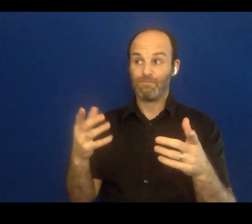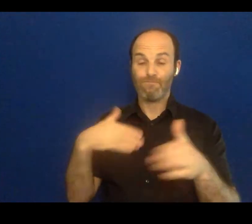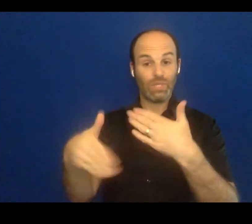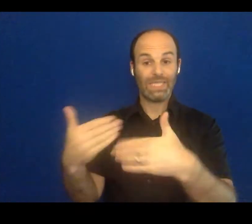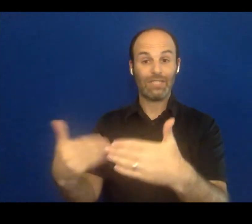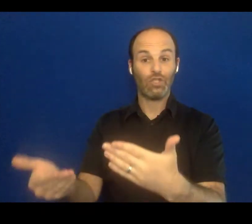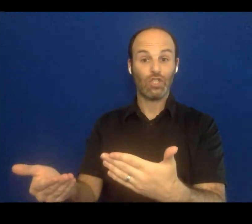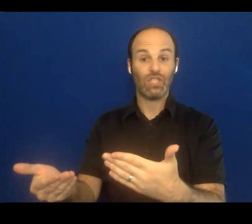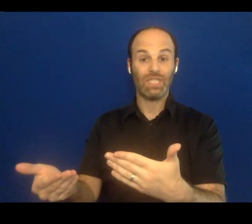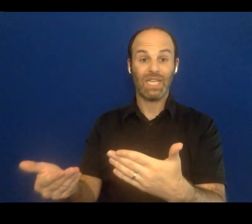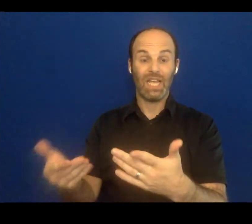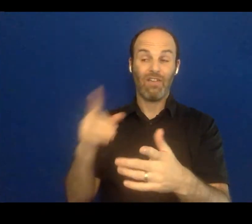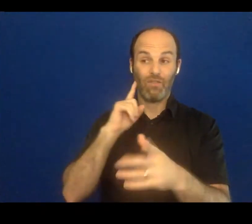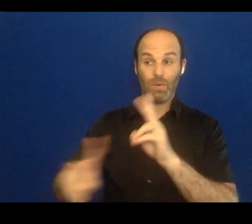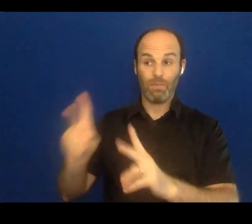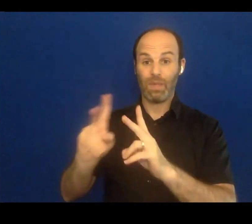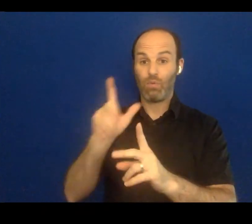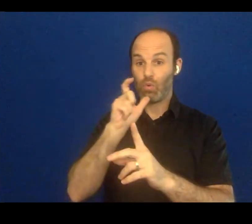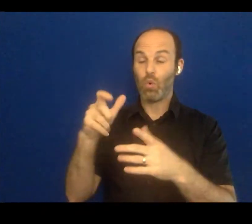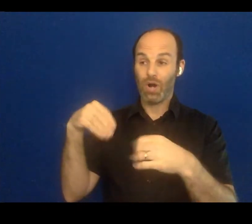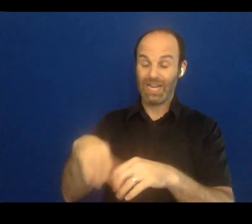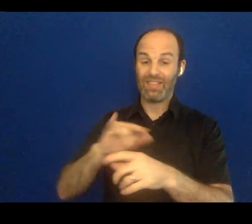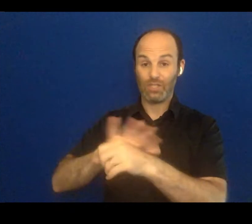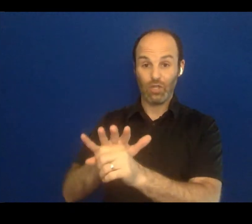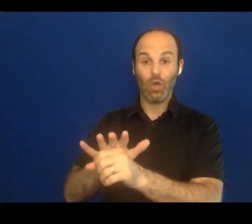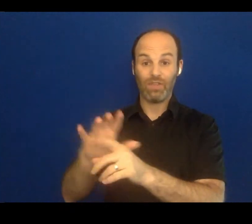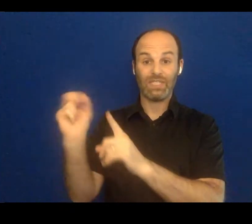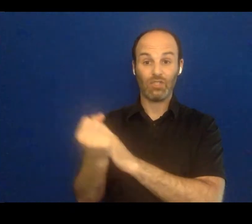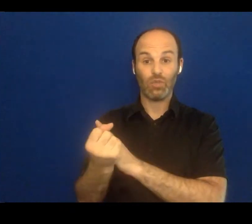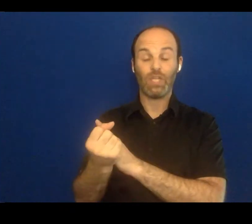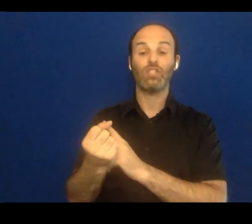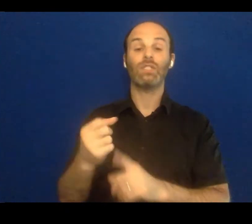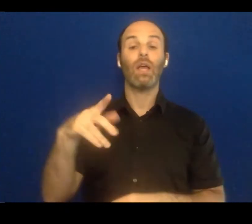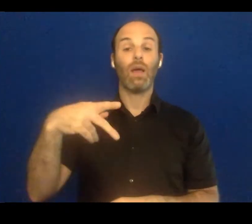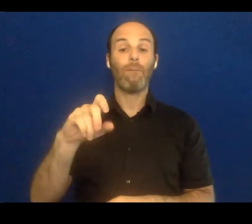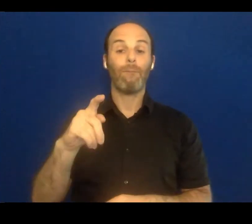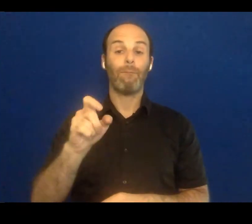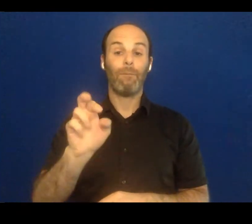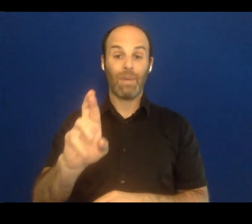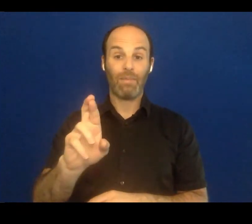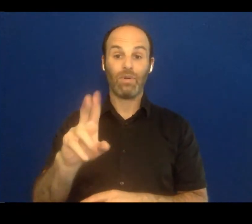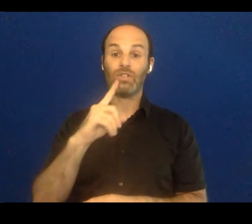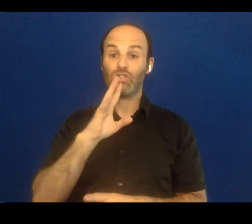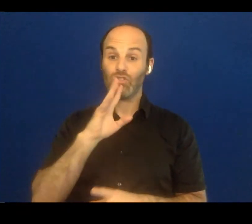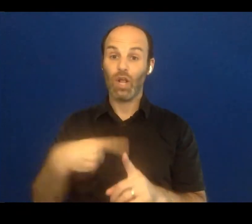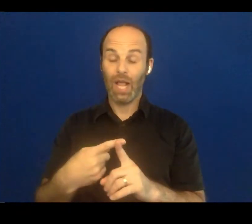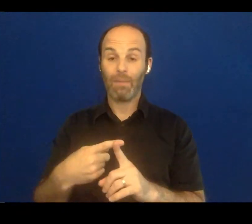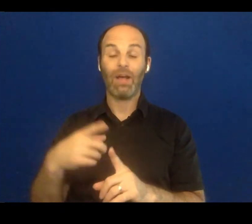ABSOLUTELY. JUST BUILDING OFF THE IDEA OF